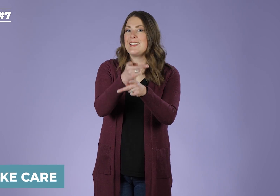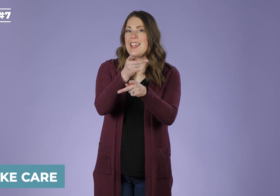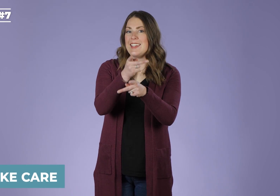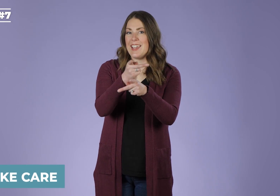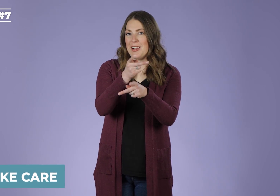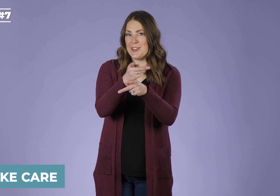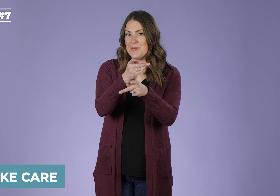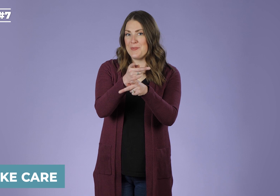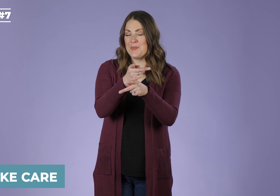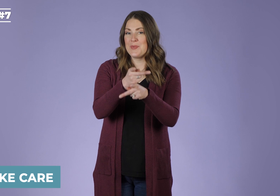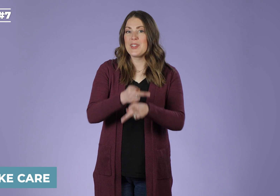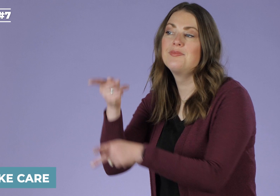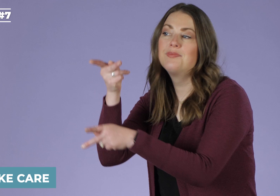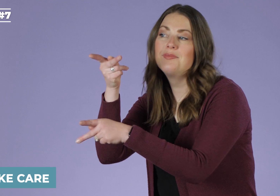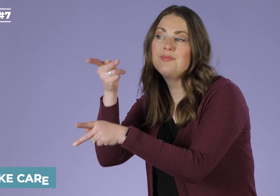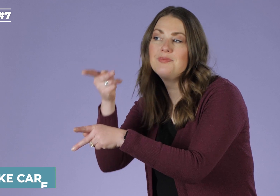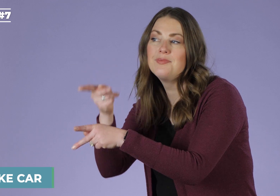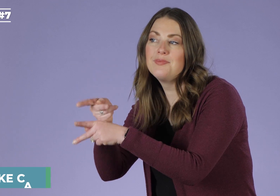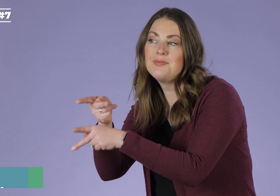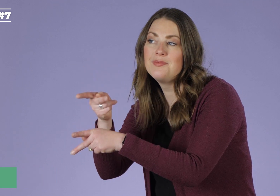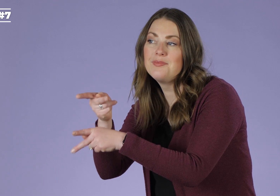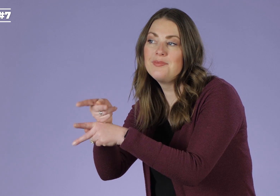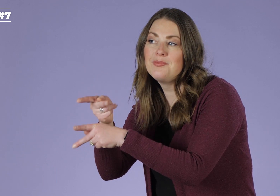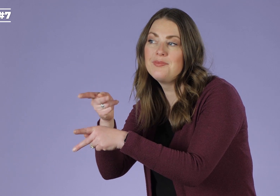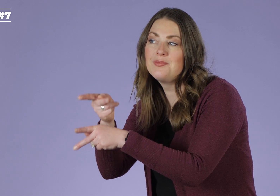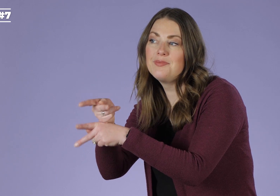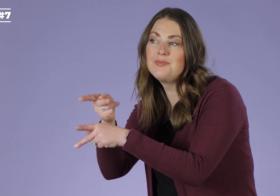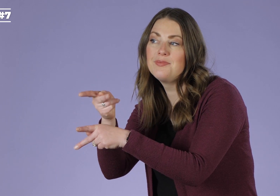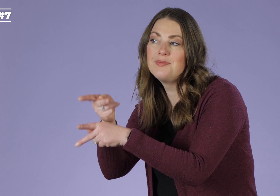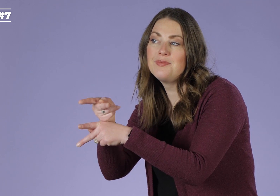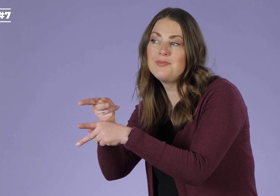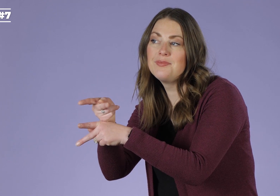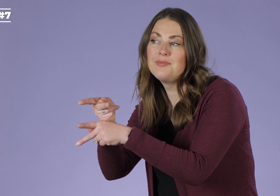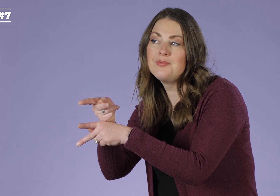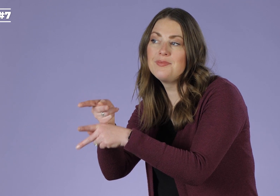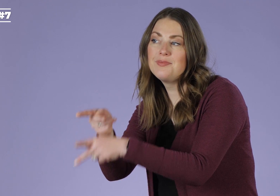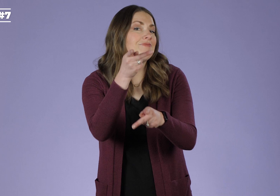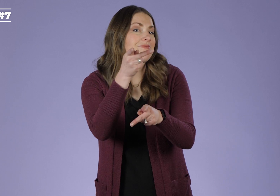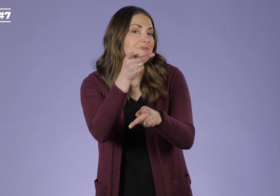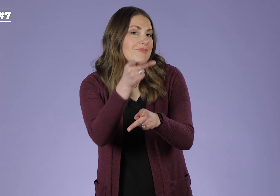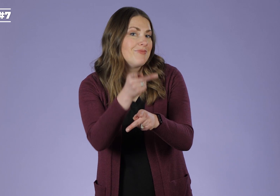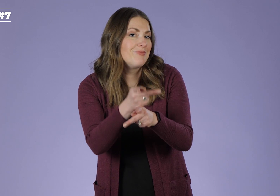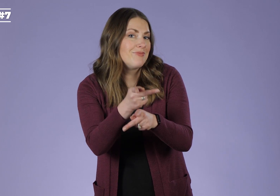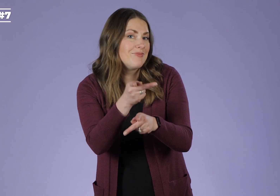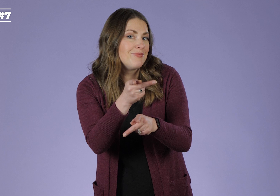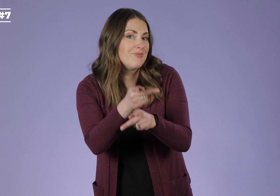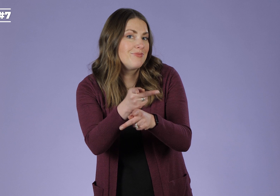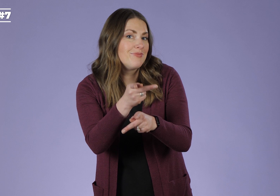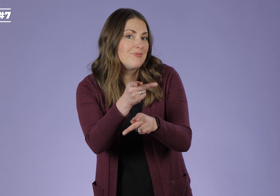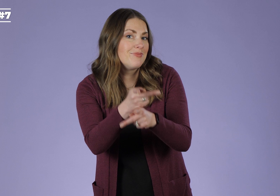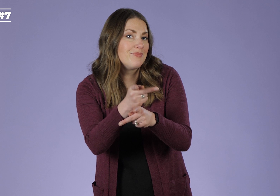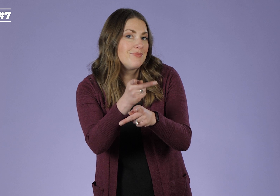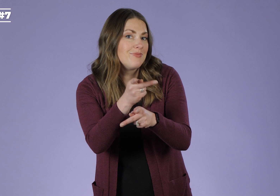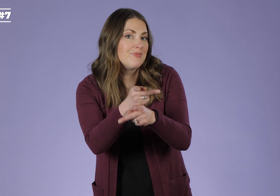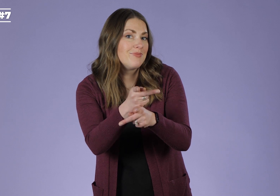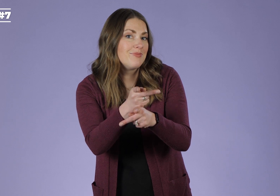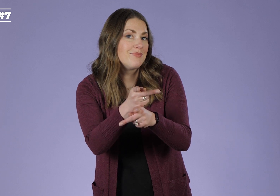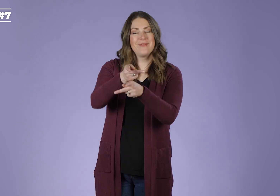take care,' you have two 'K' hands with the dominant hand bouncing on top of the